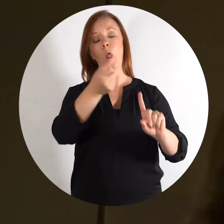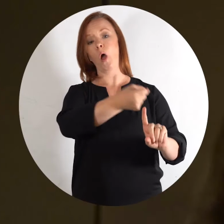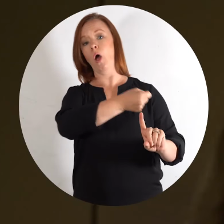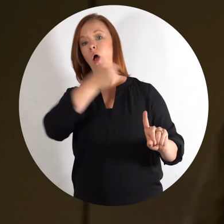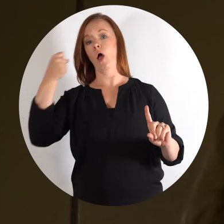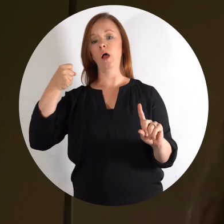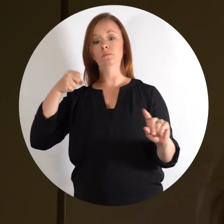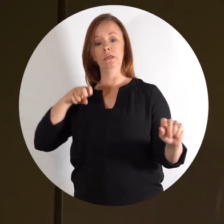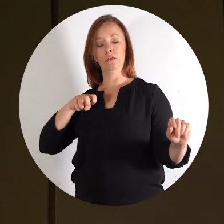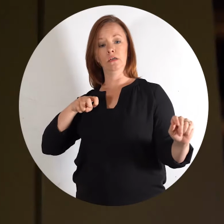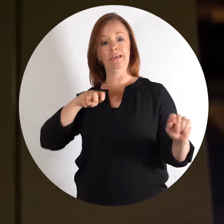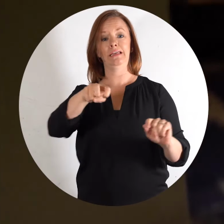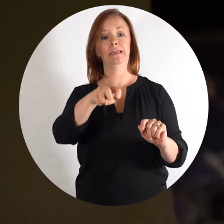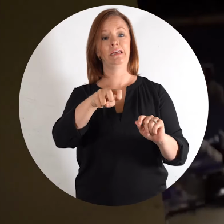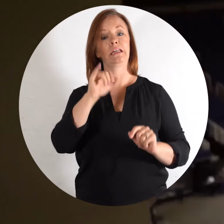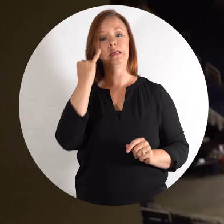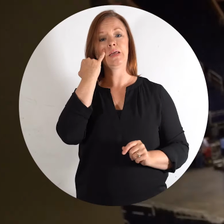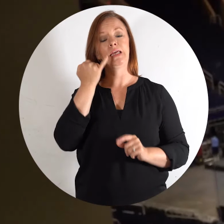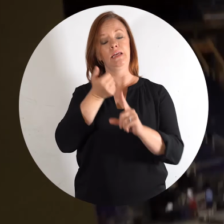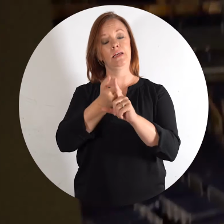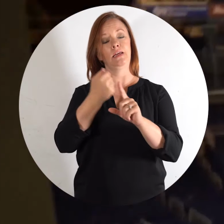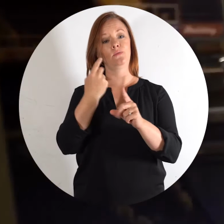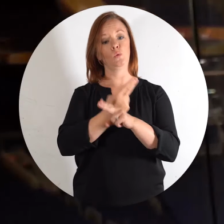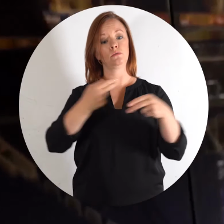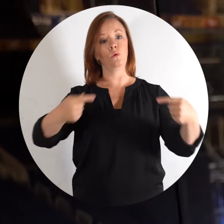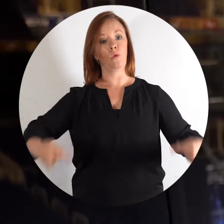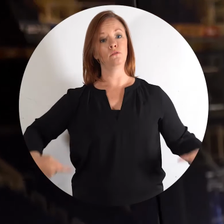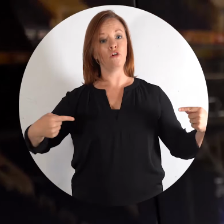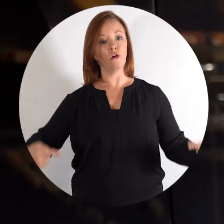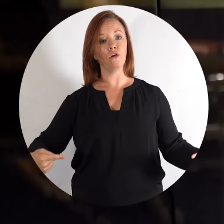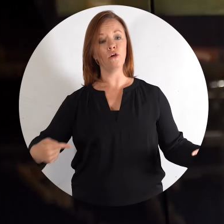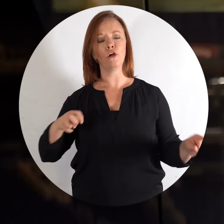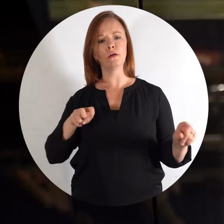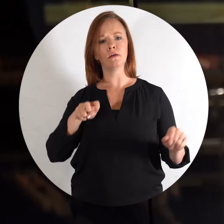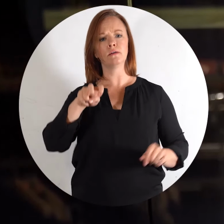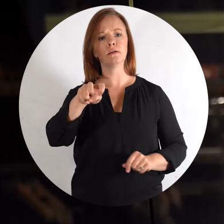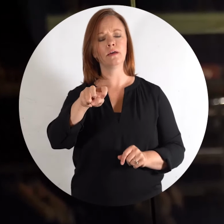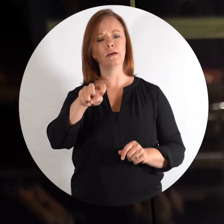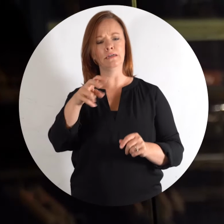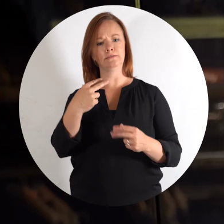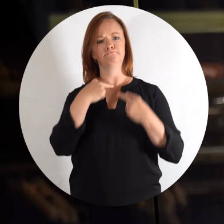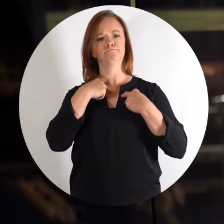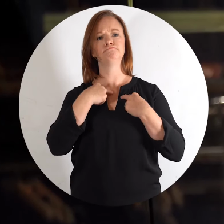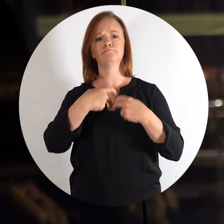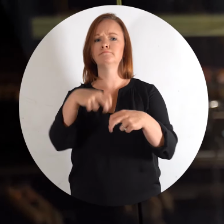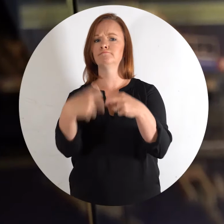and then come in as a person in a wheelchair or a scooter, to be able to sit here would make it very difficult.